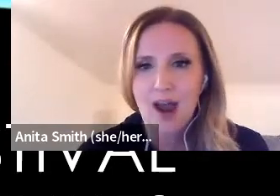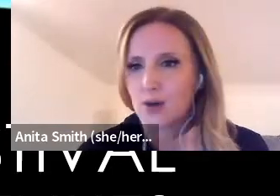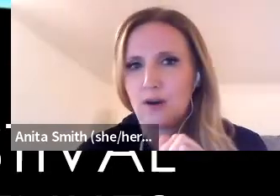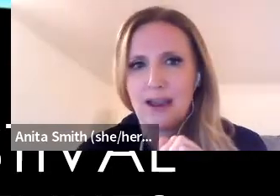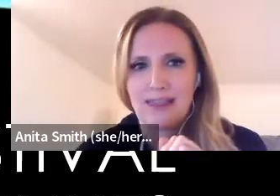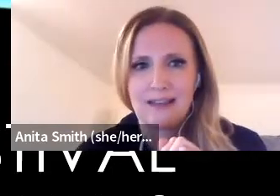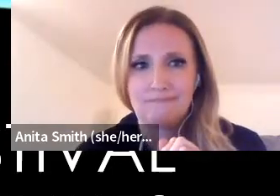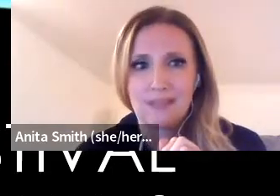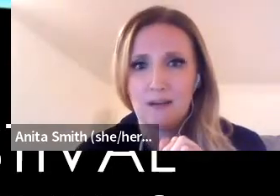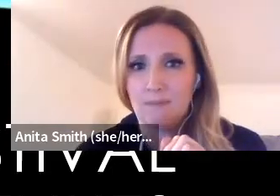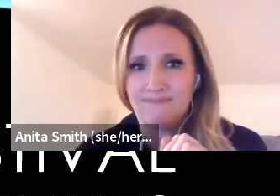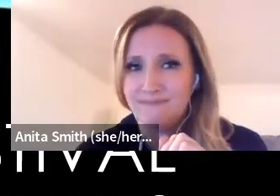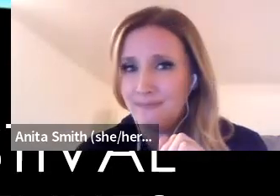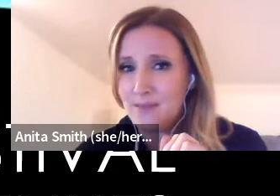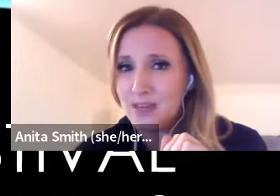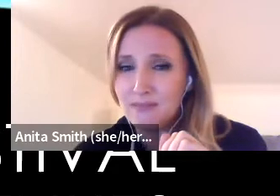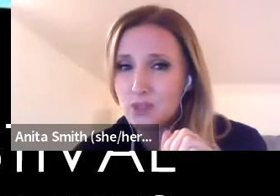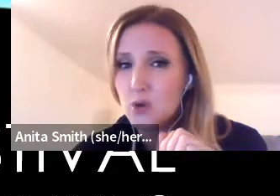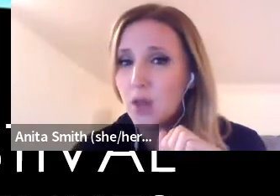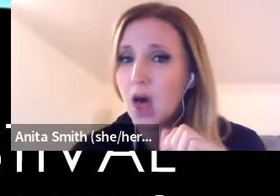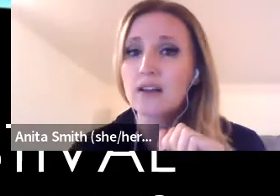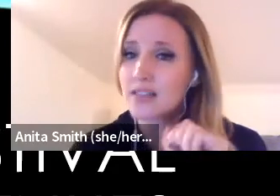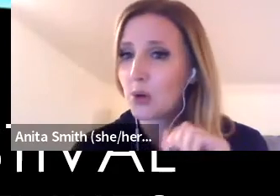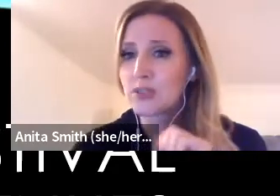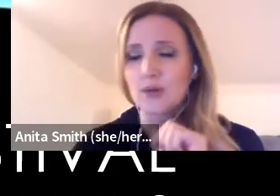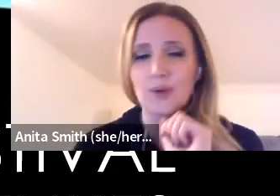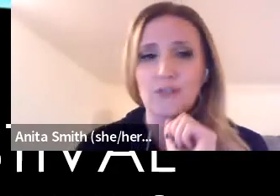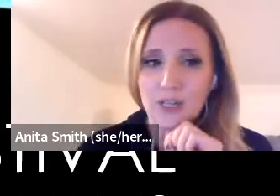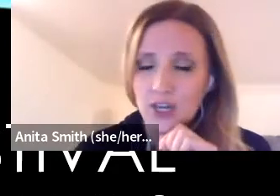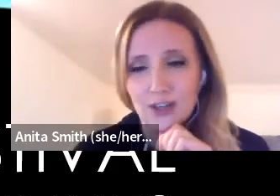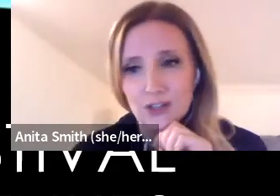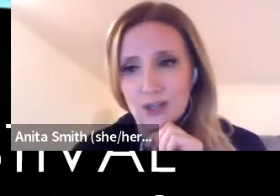Ours are, I think, maybe two blocks at most away from each other.